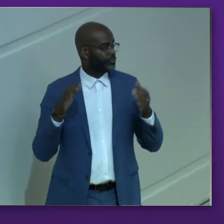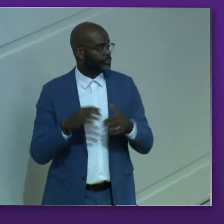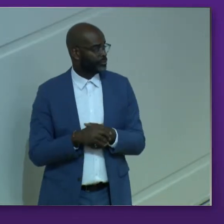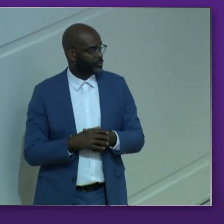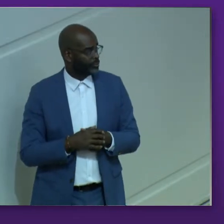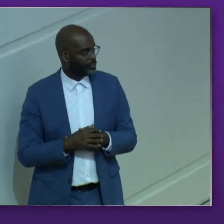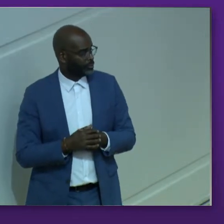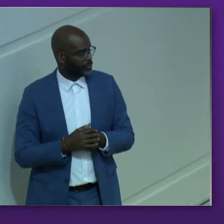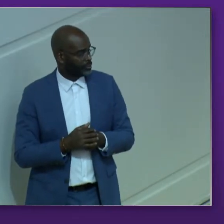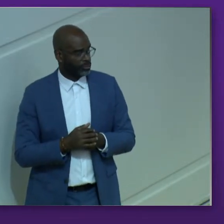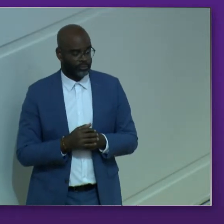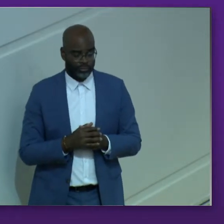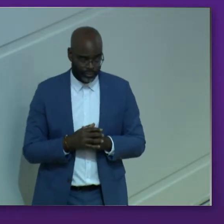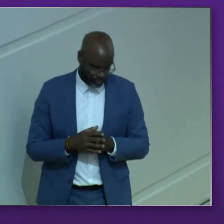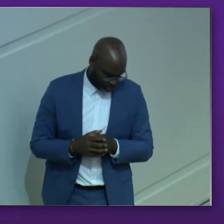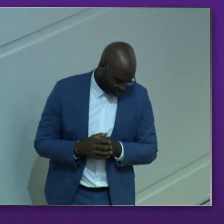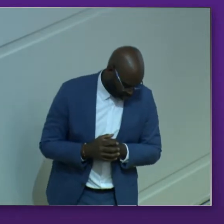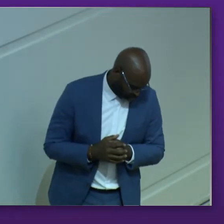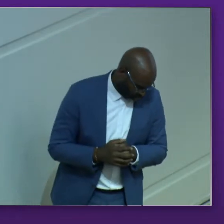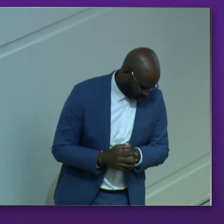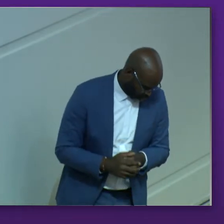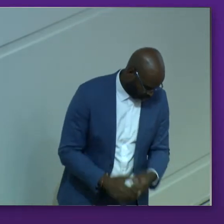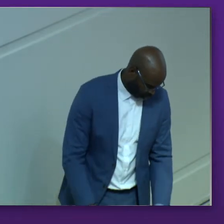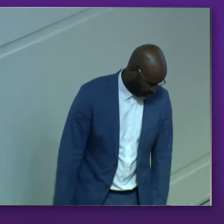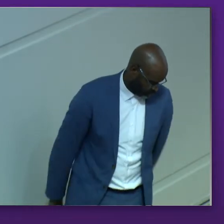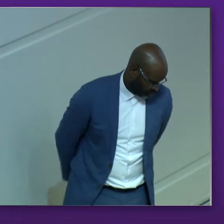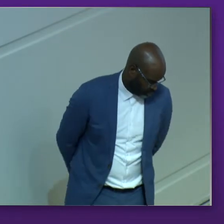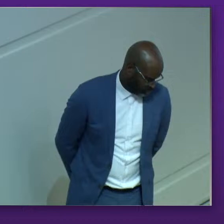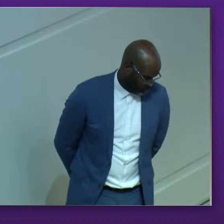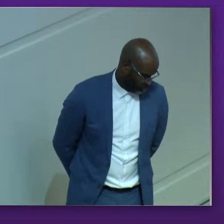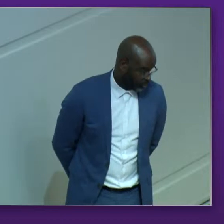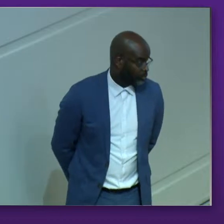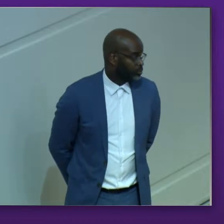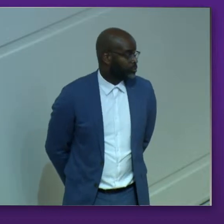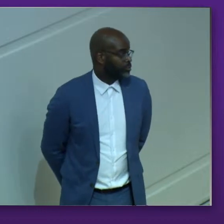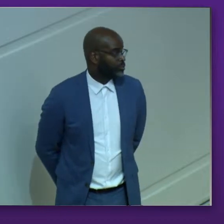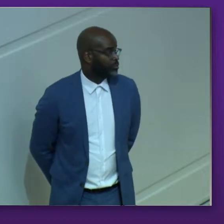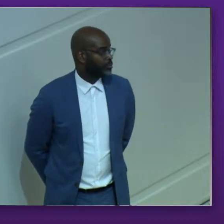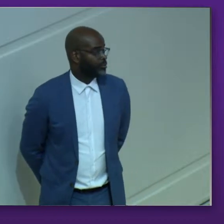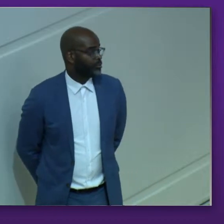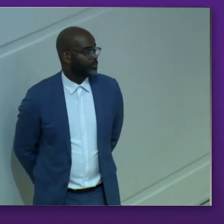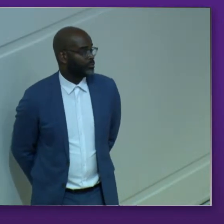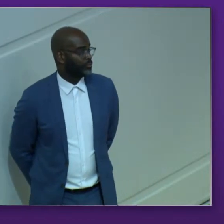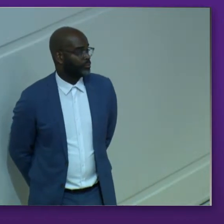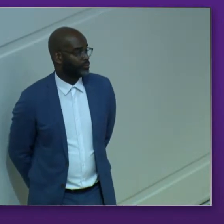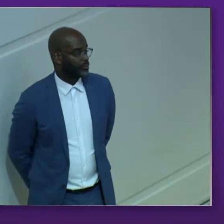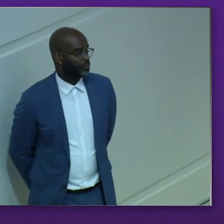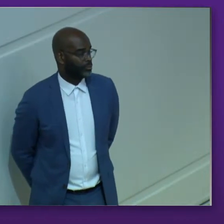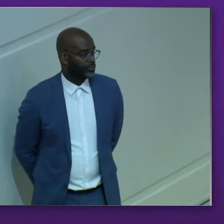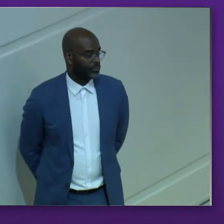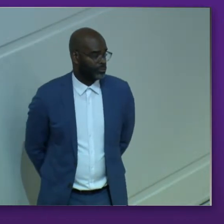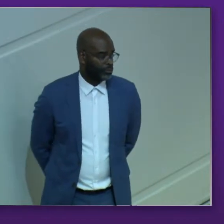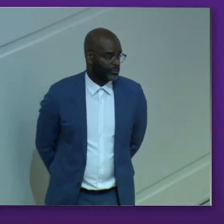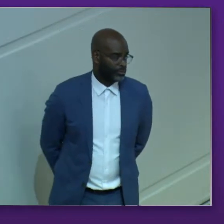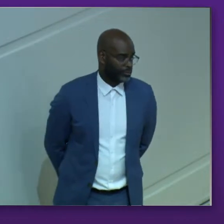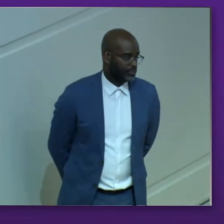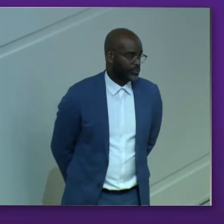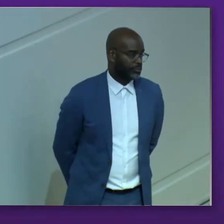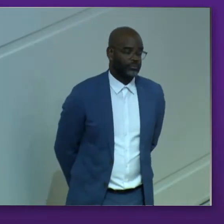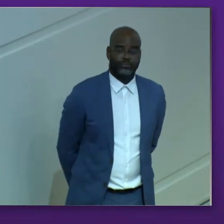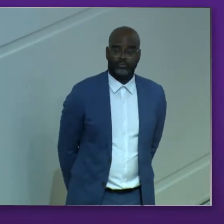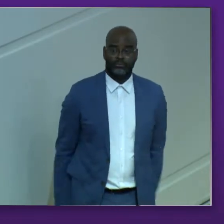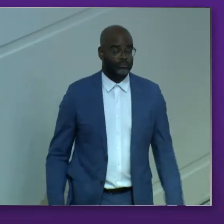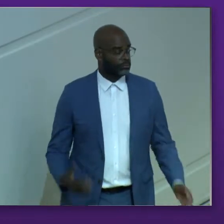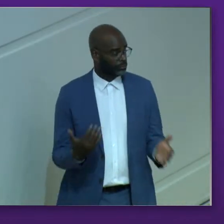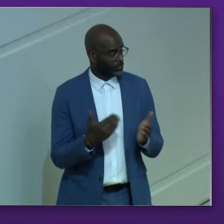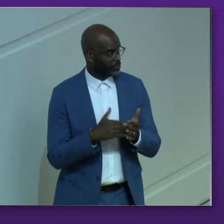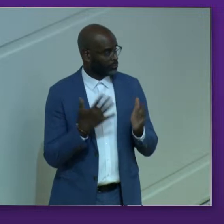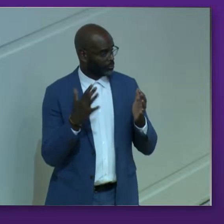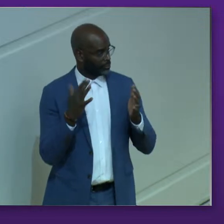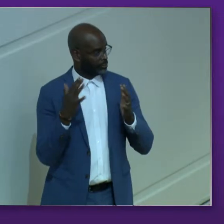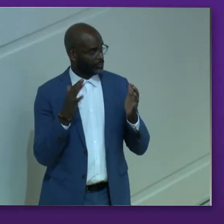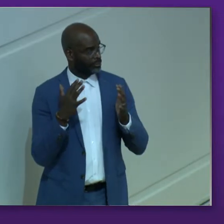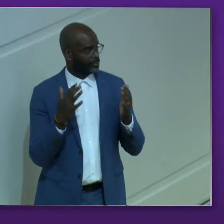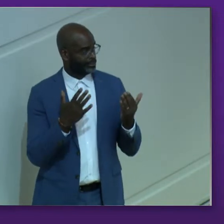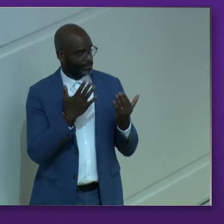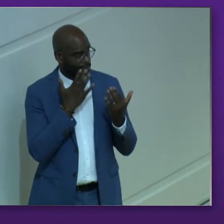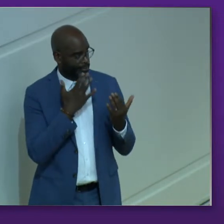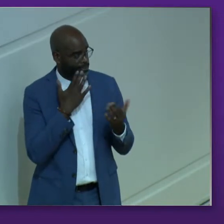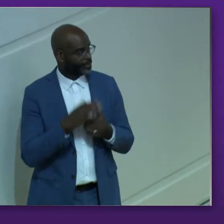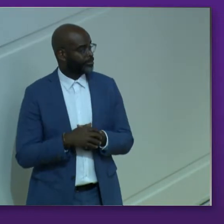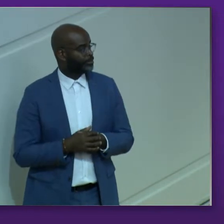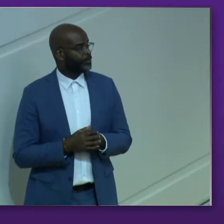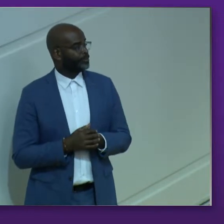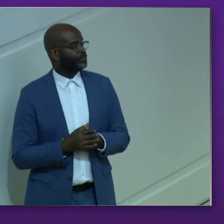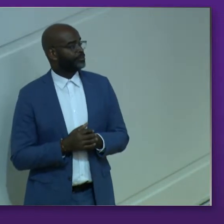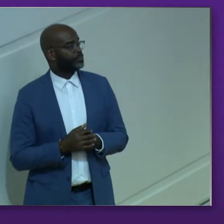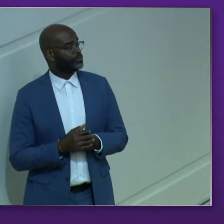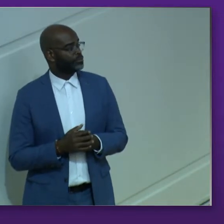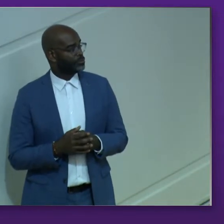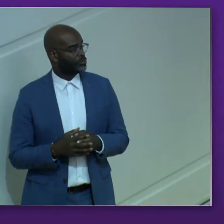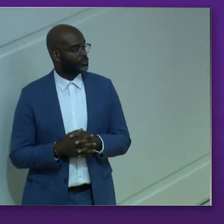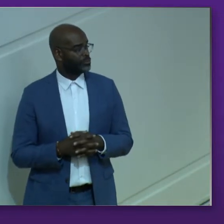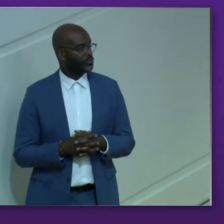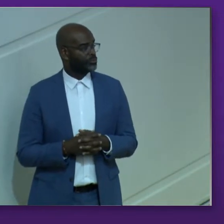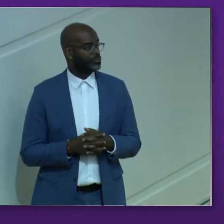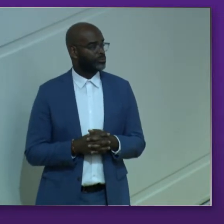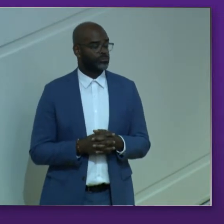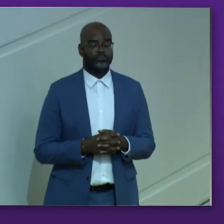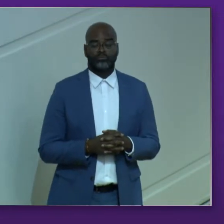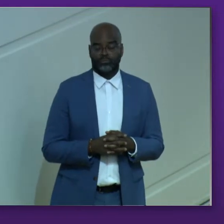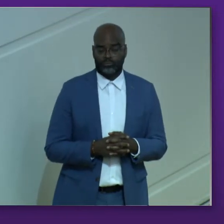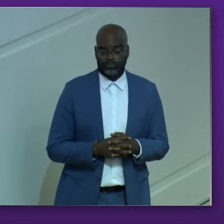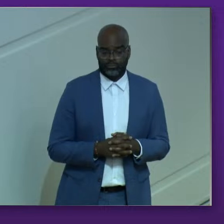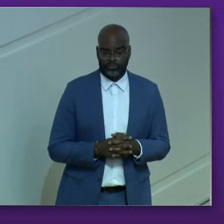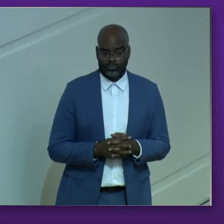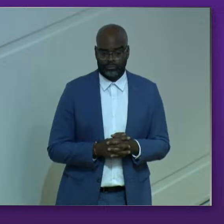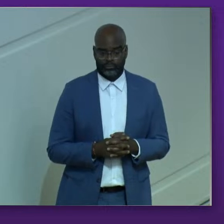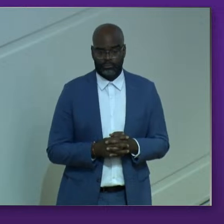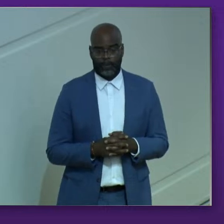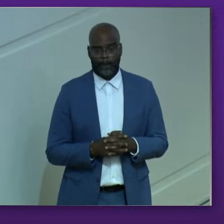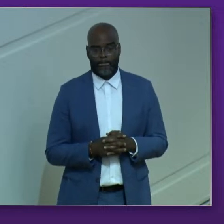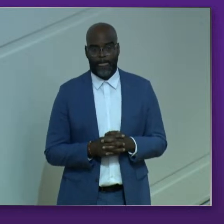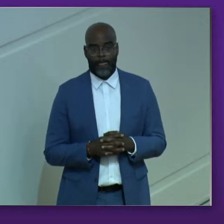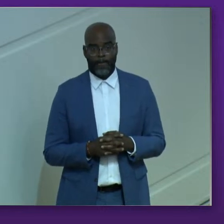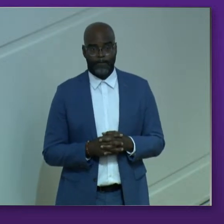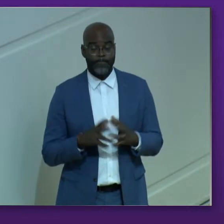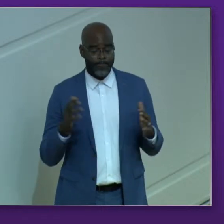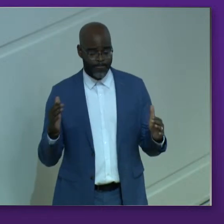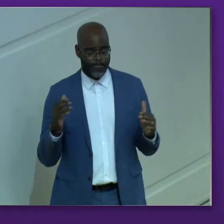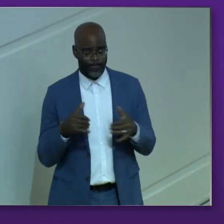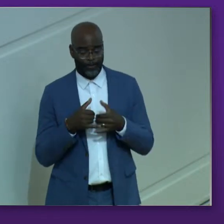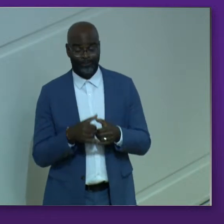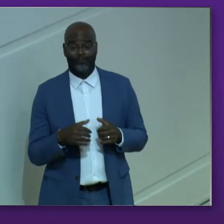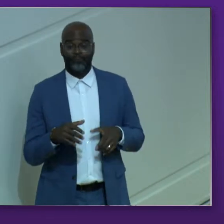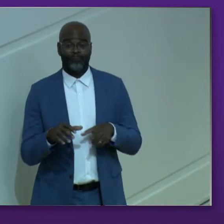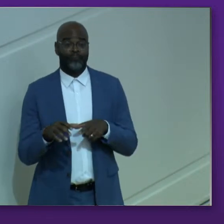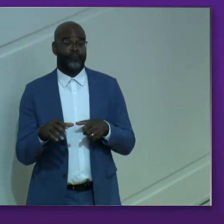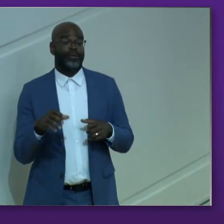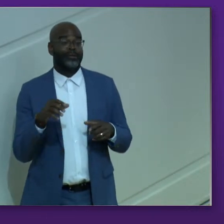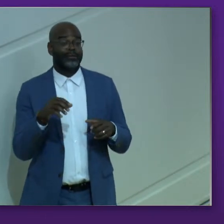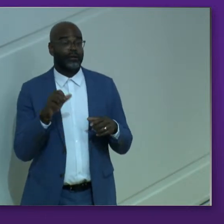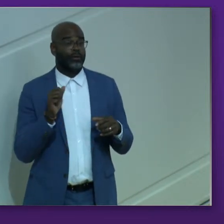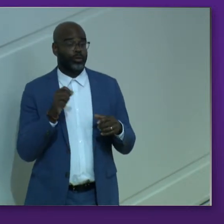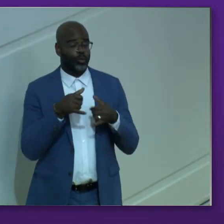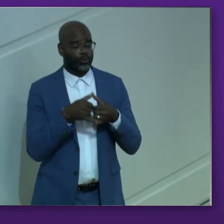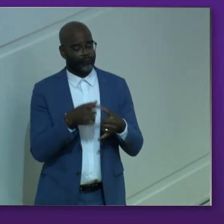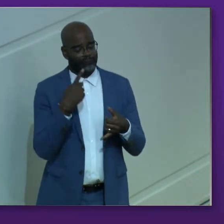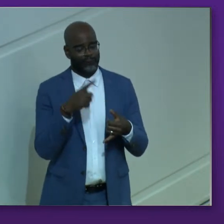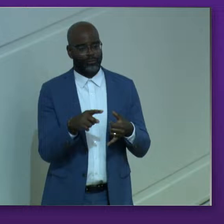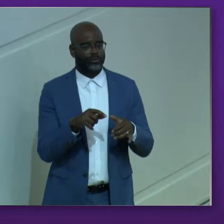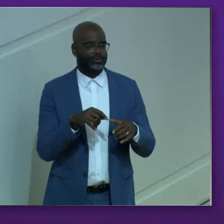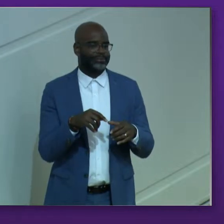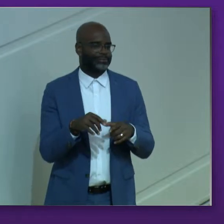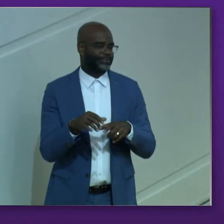SCHOLARS AND THEIR FAMILIES.